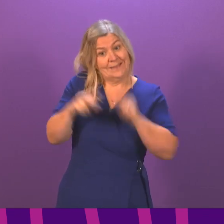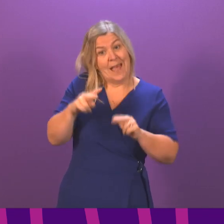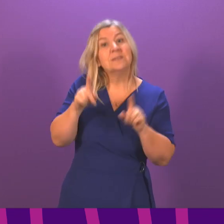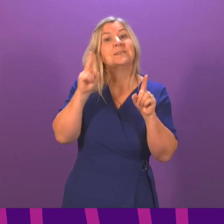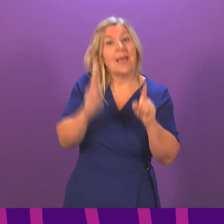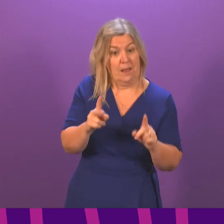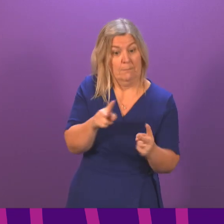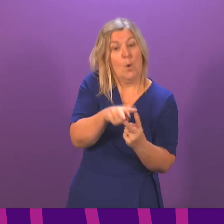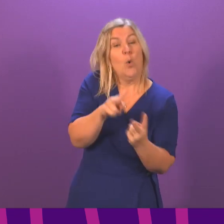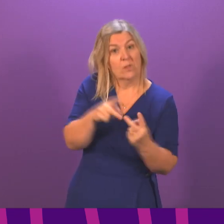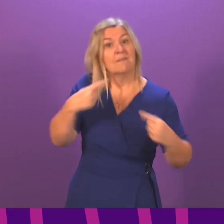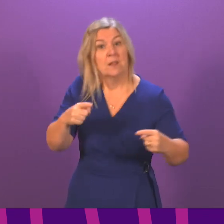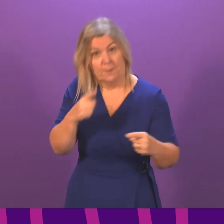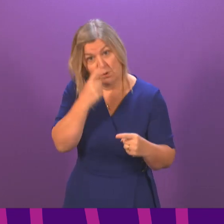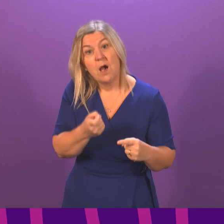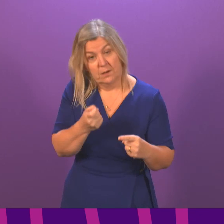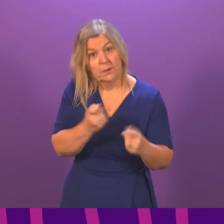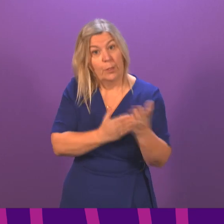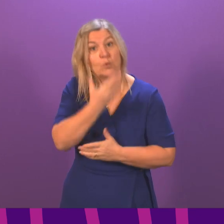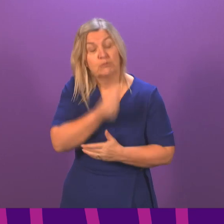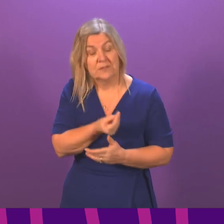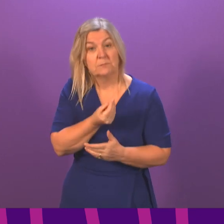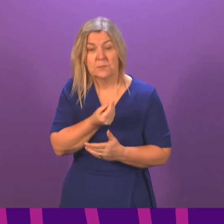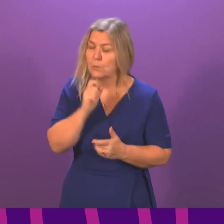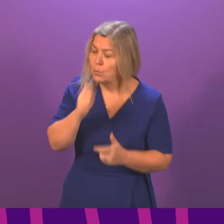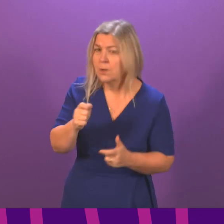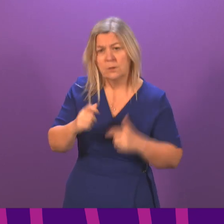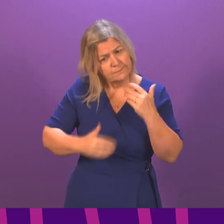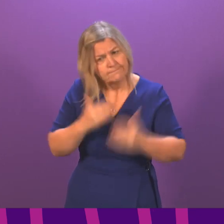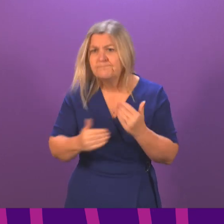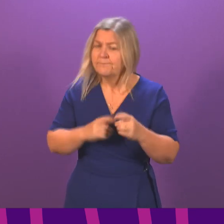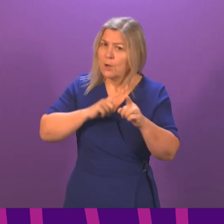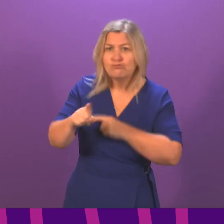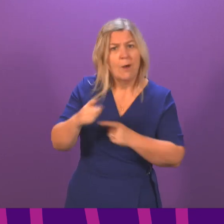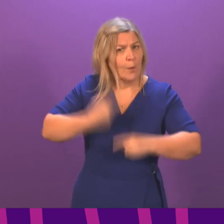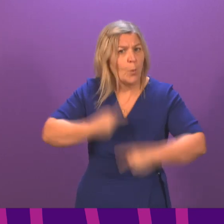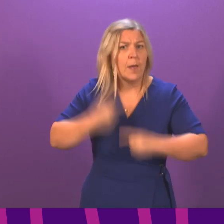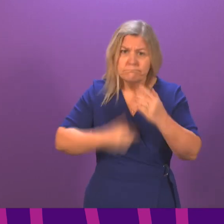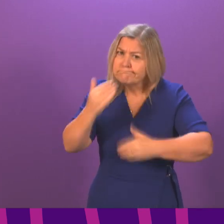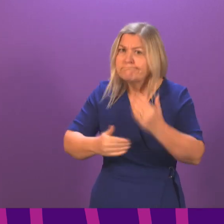while that work continues. We will continue to try to speed things up as much as possible,